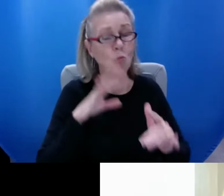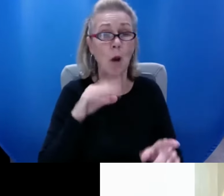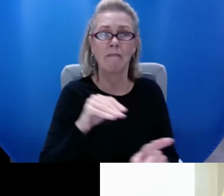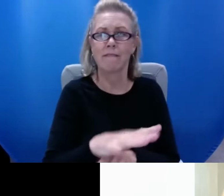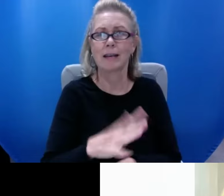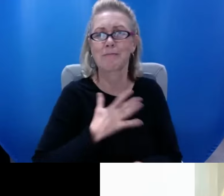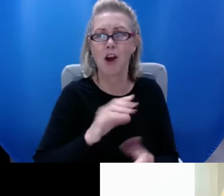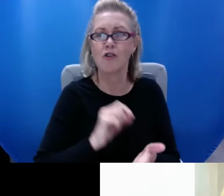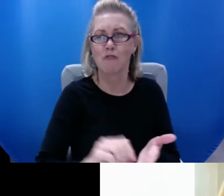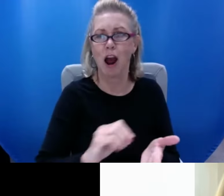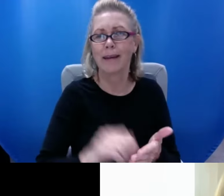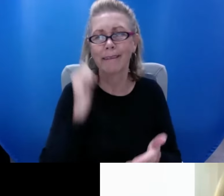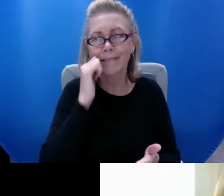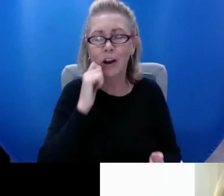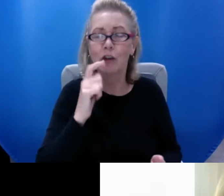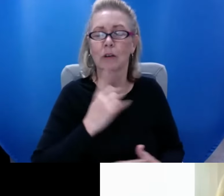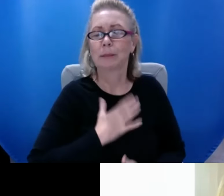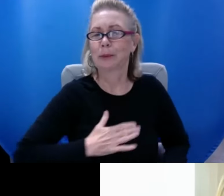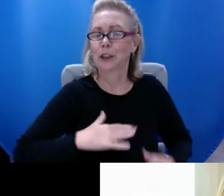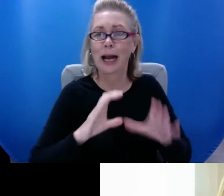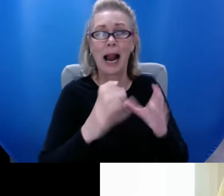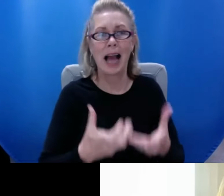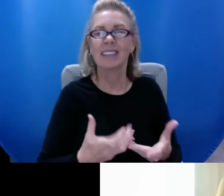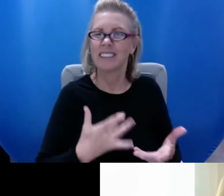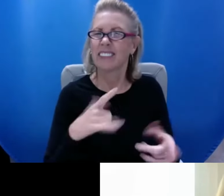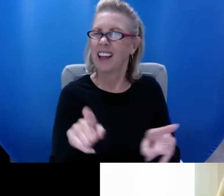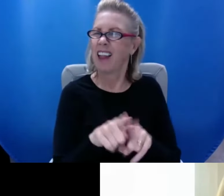the class for that. It feels sometimes more like a workshop than a class, and like, I love that.